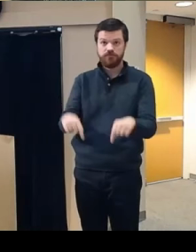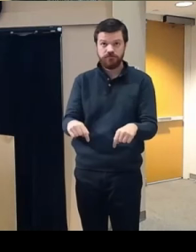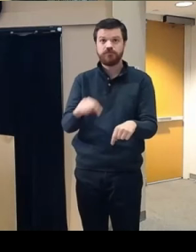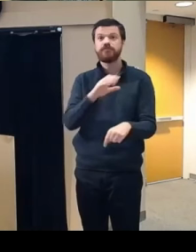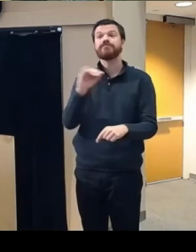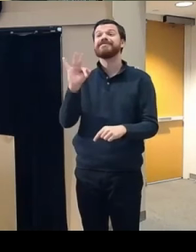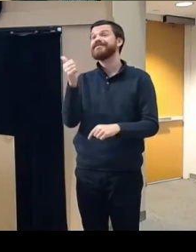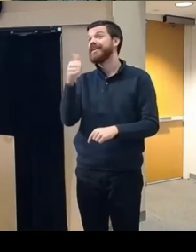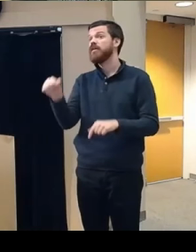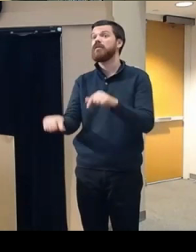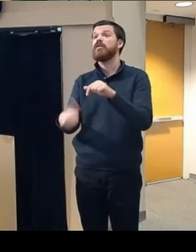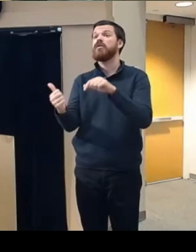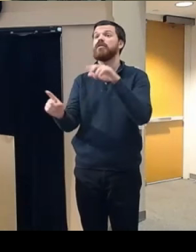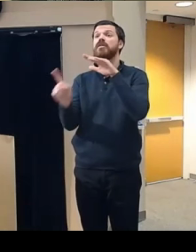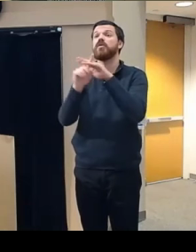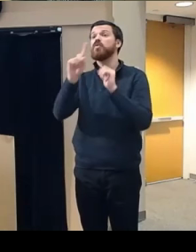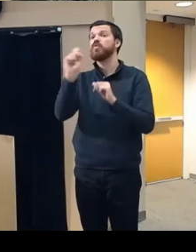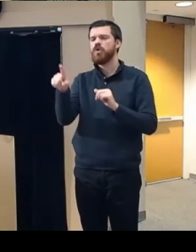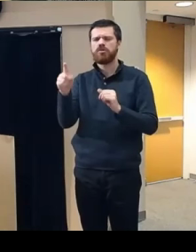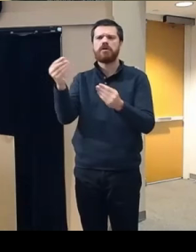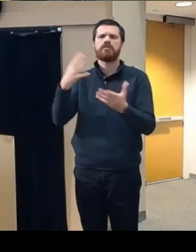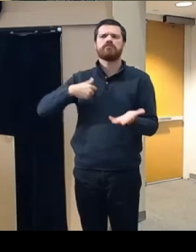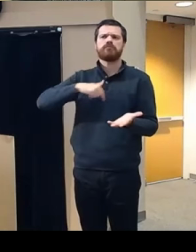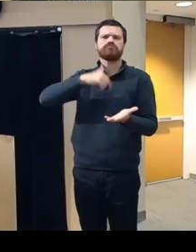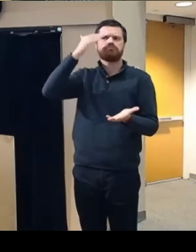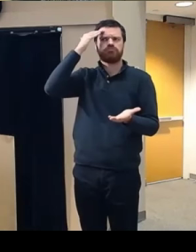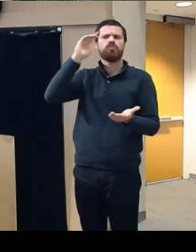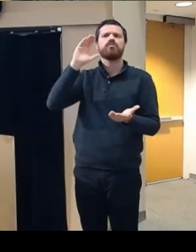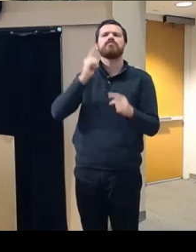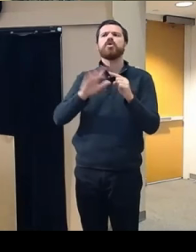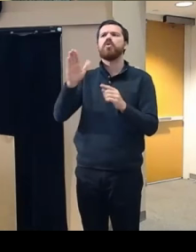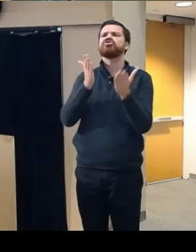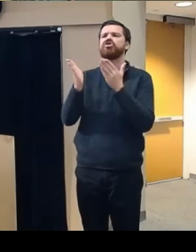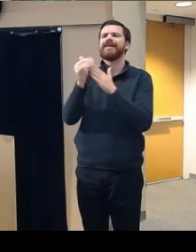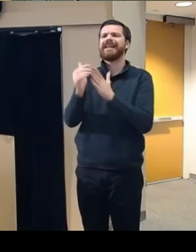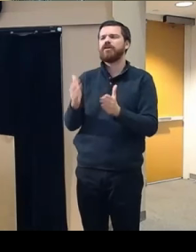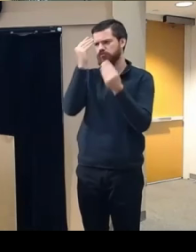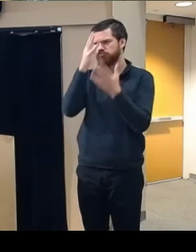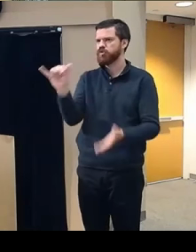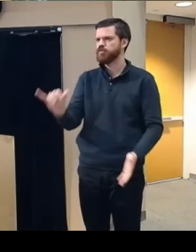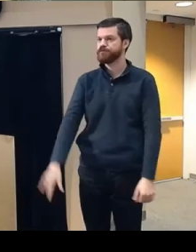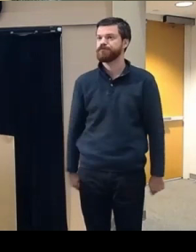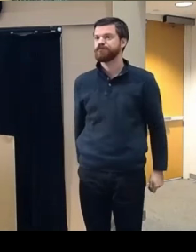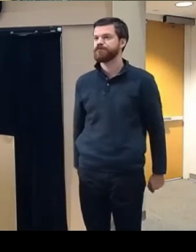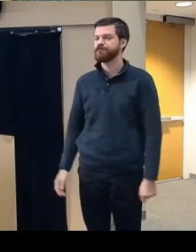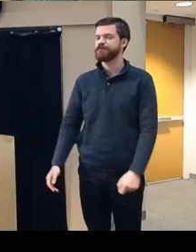additional questions feel free to to let us know and your service leadership no thank you thank